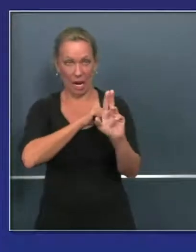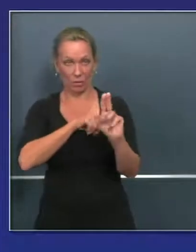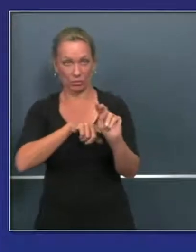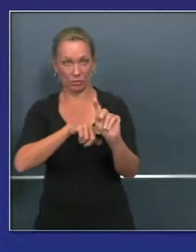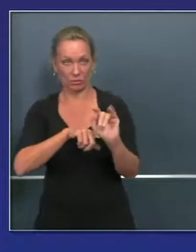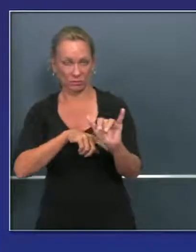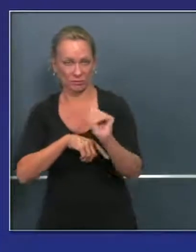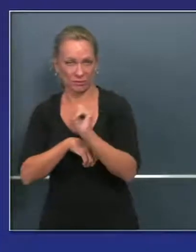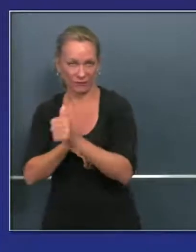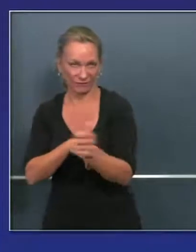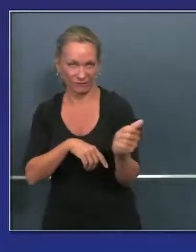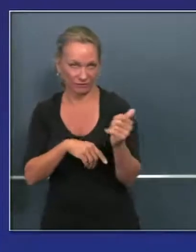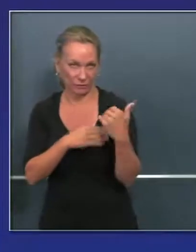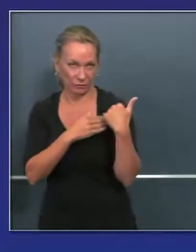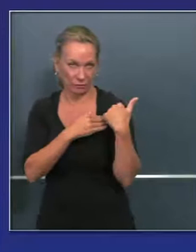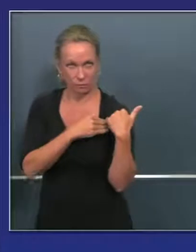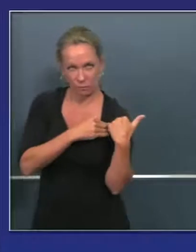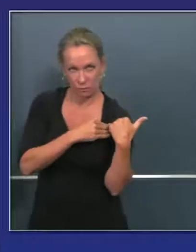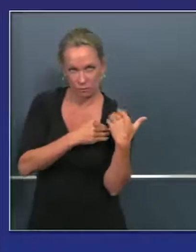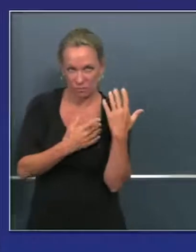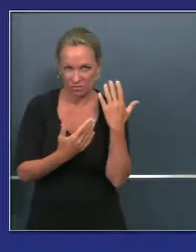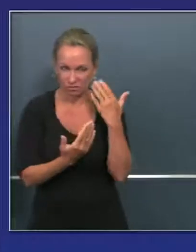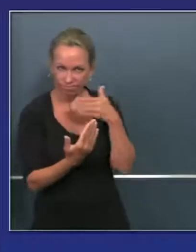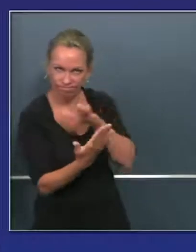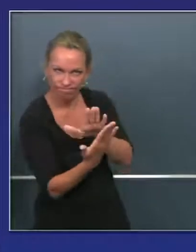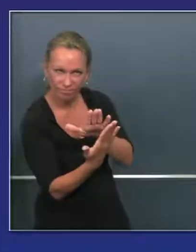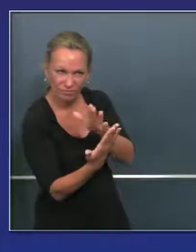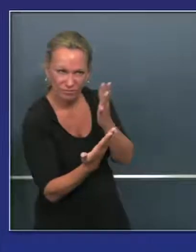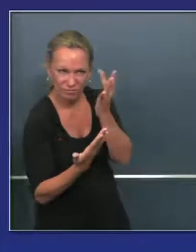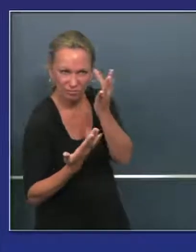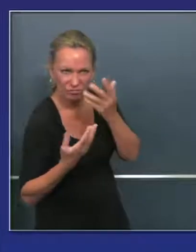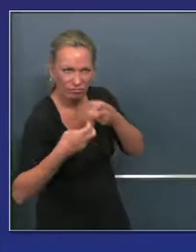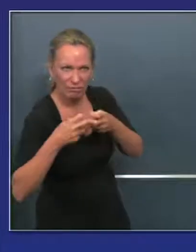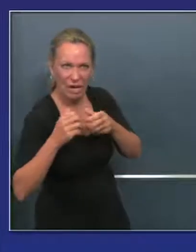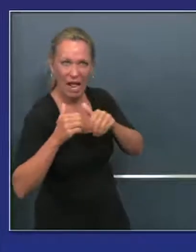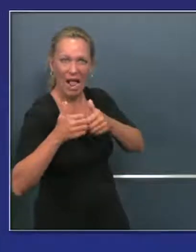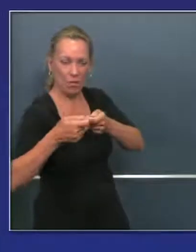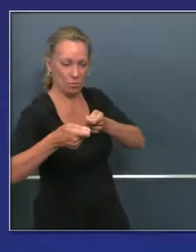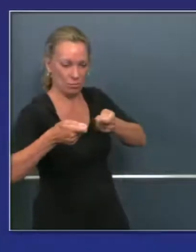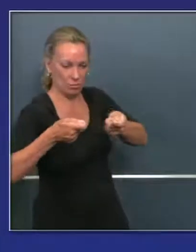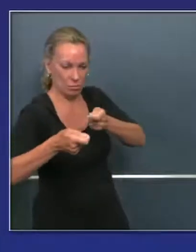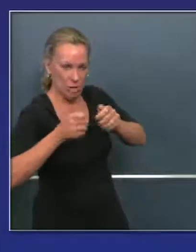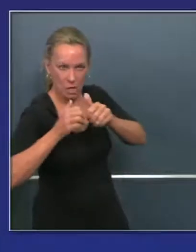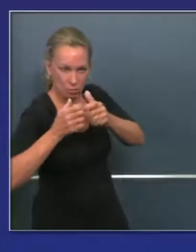as I've said in multiple occasions we monitor daily county-by-county the conditions on this